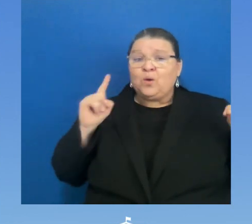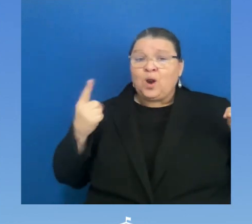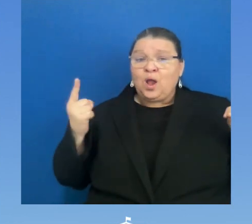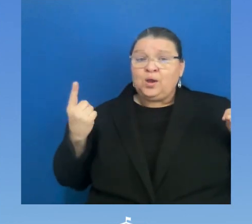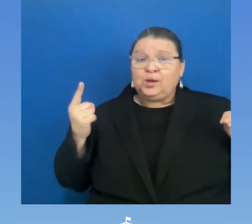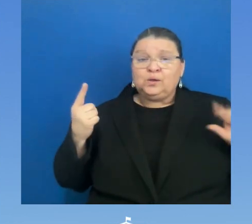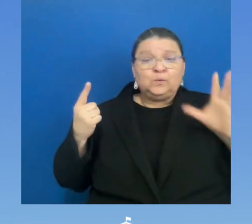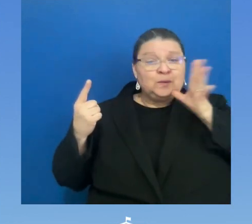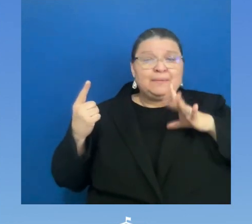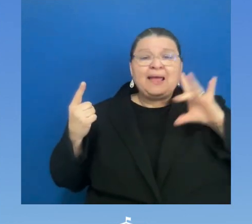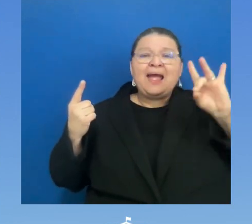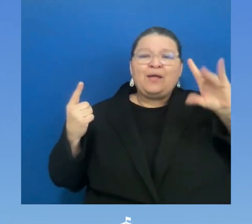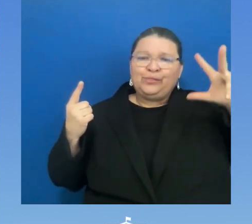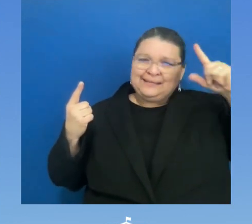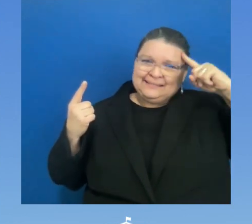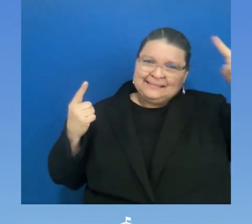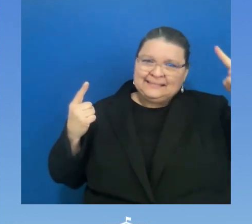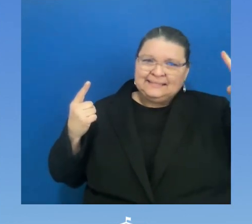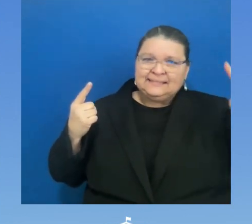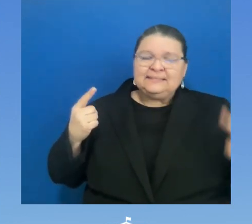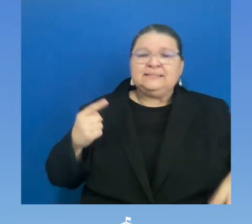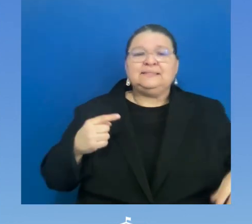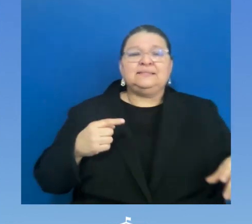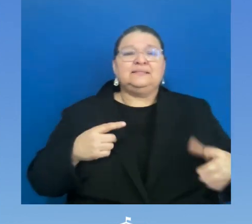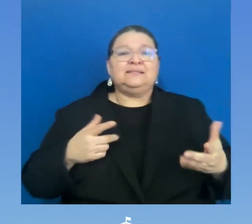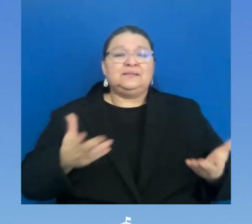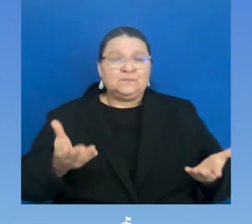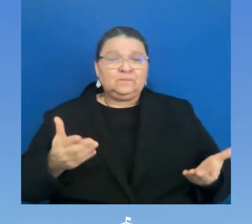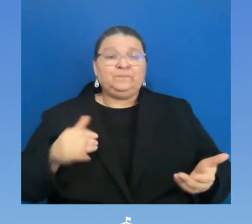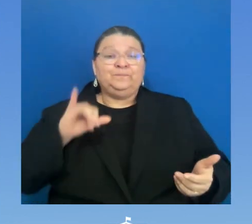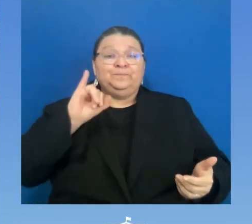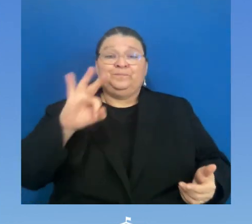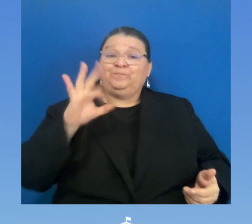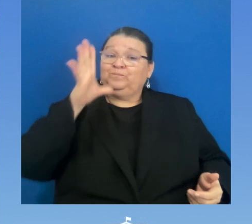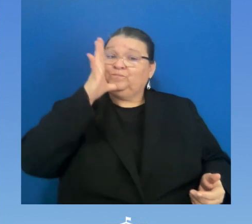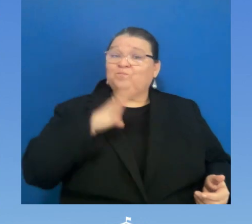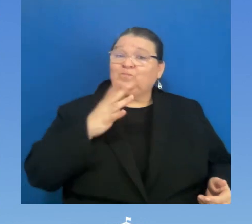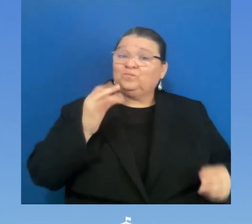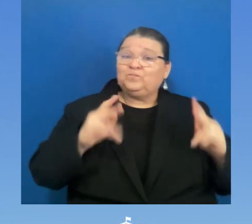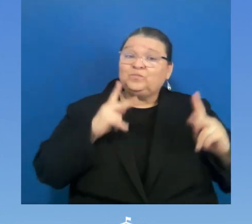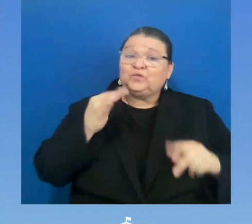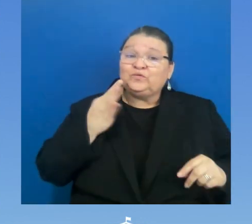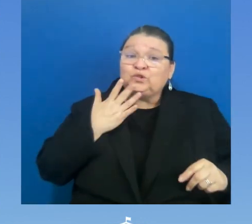Over a 40-year career, a woman will lose out on about $400,000.